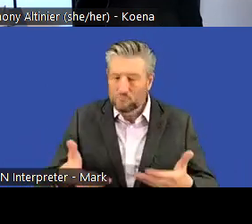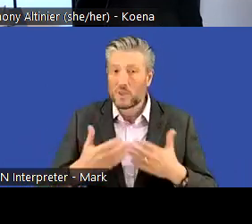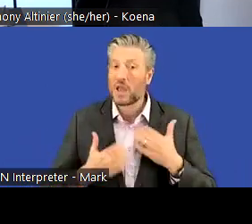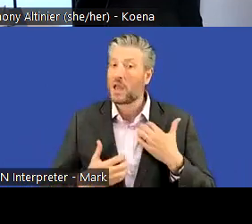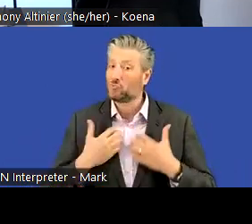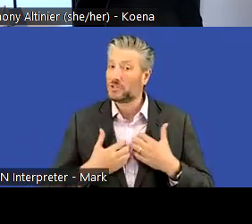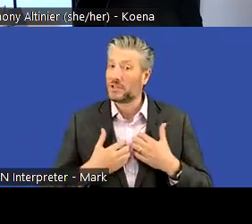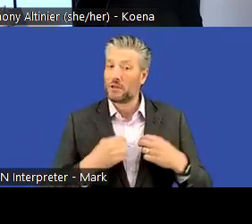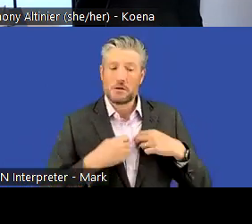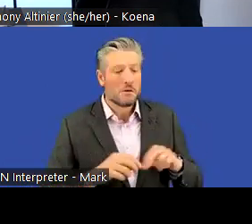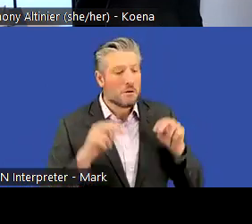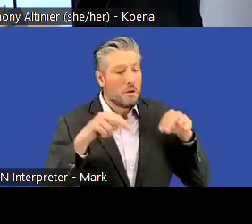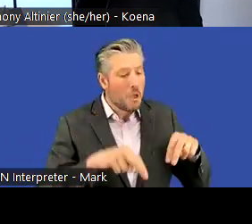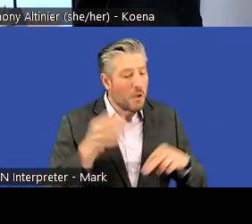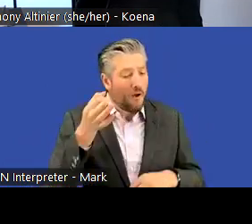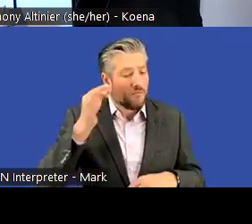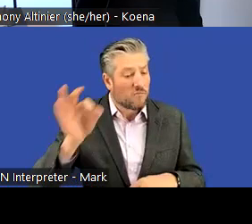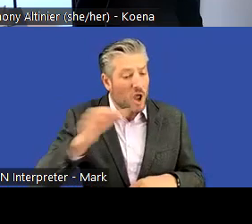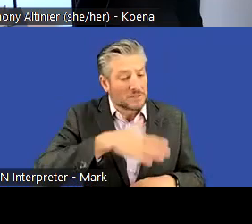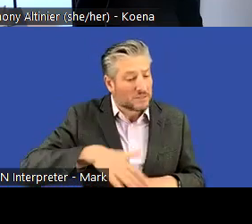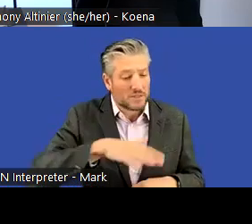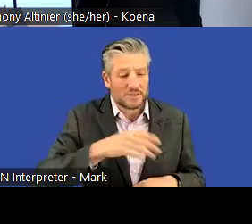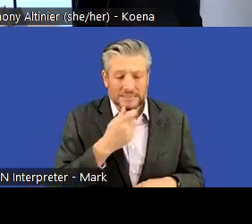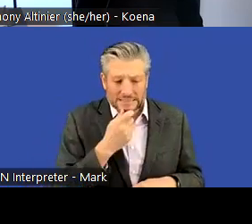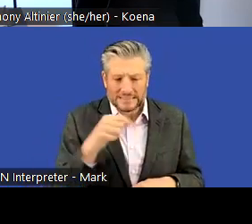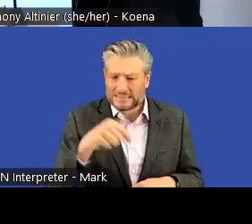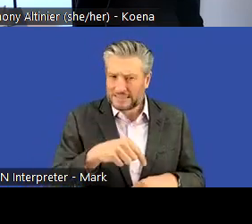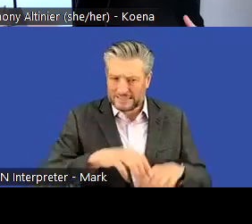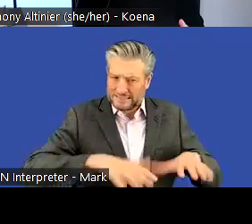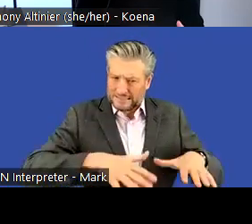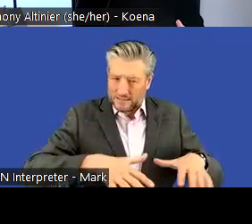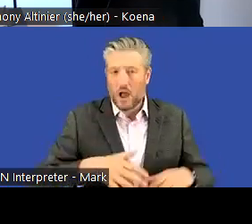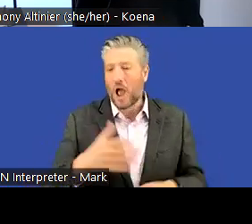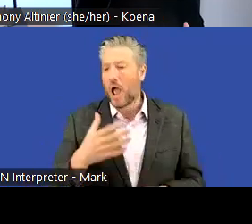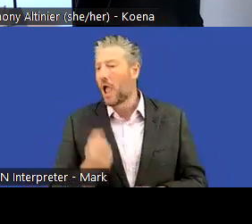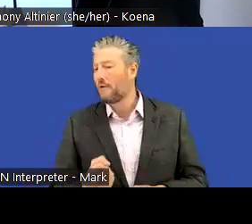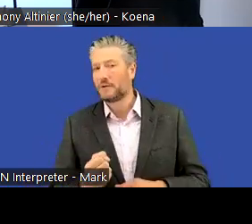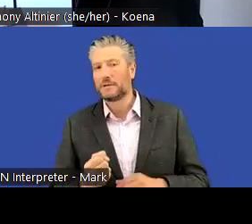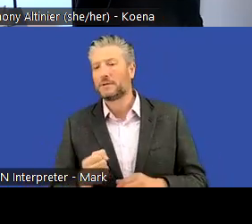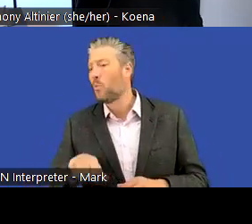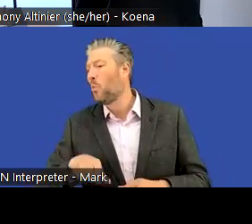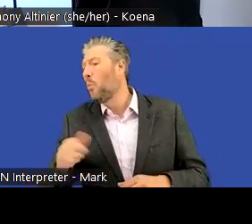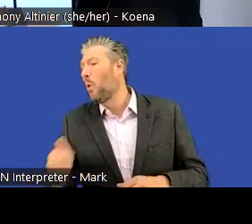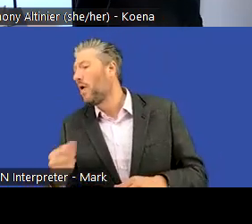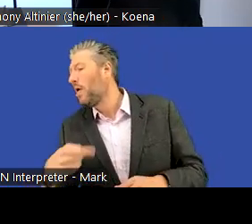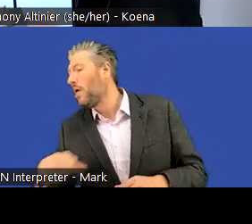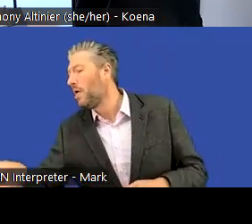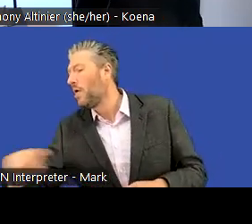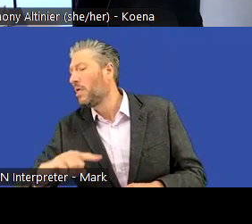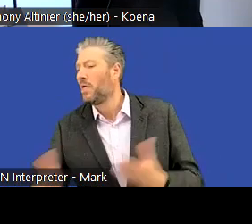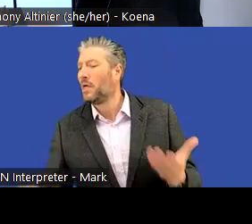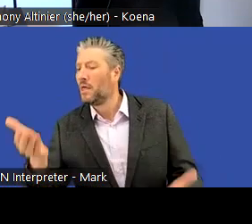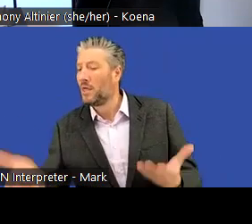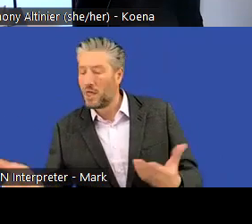is really something that has a cultural base.